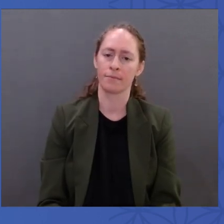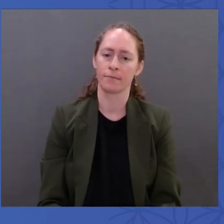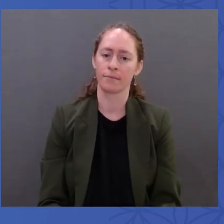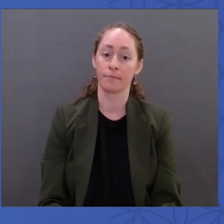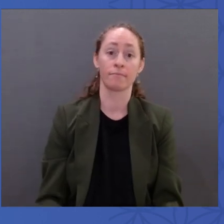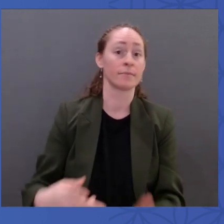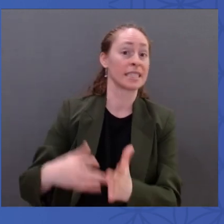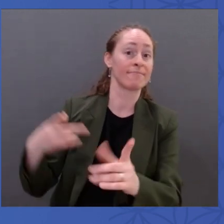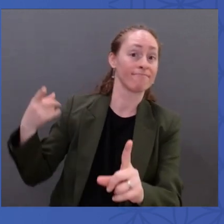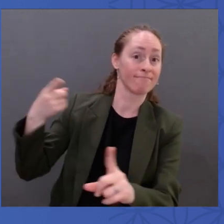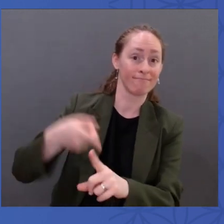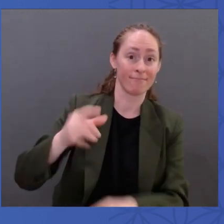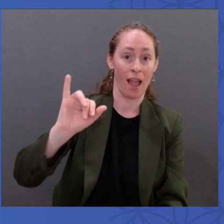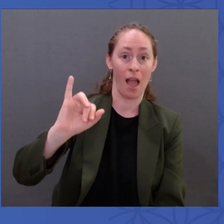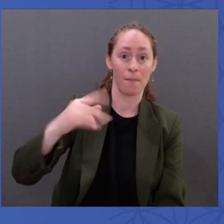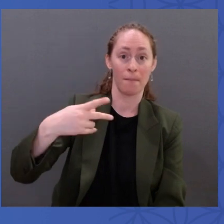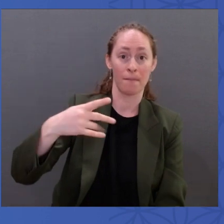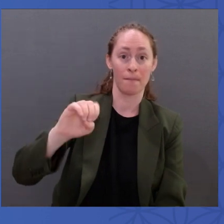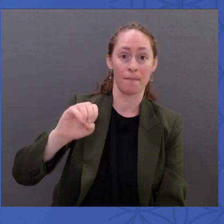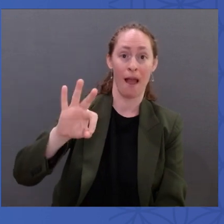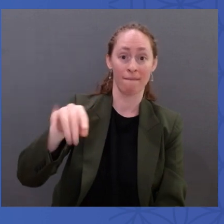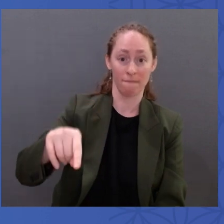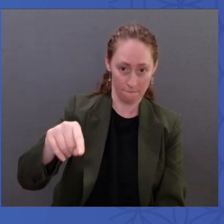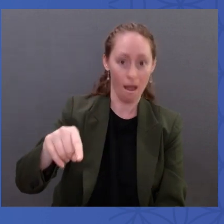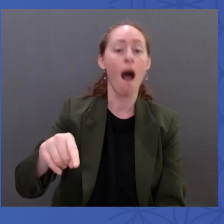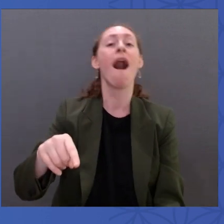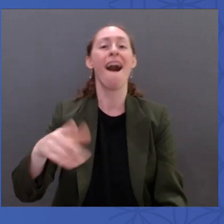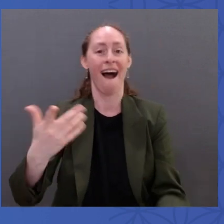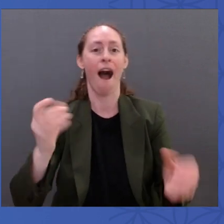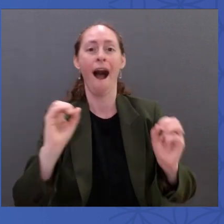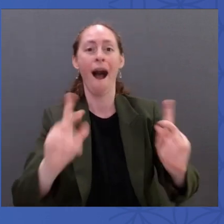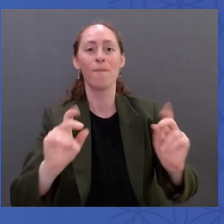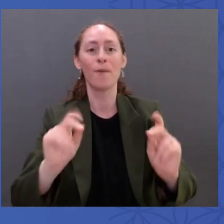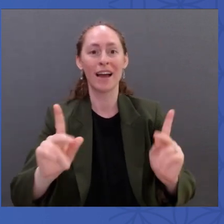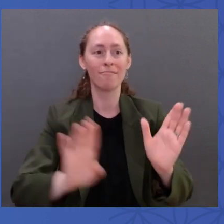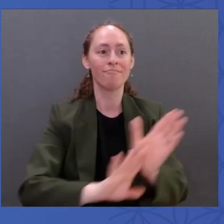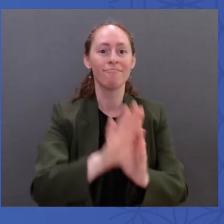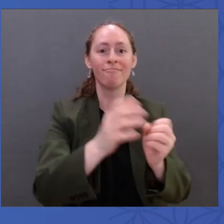is immensely important indeed. Fellow leaders and delegates.